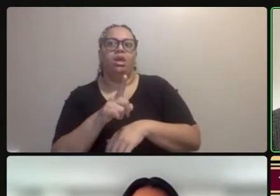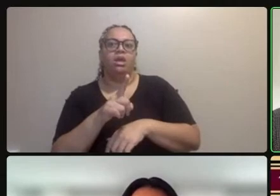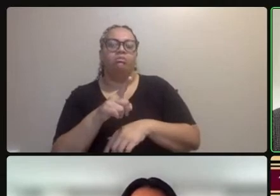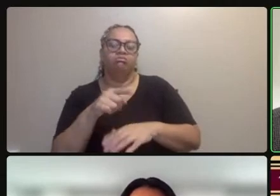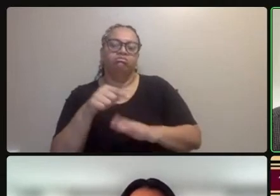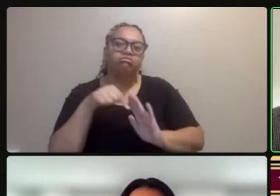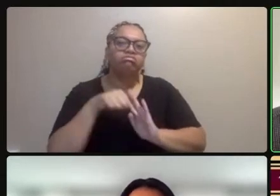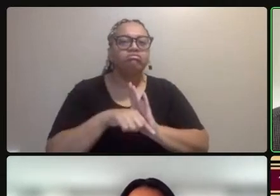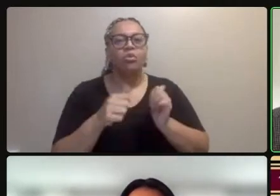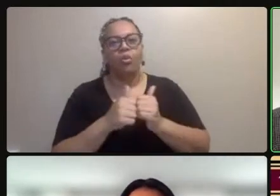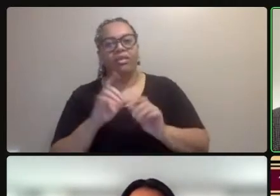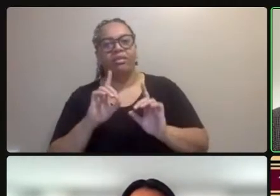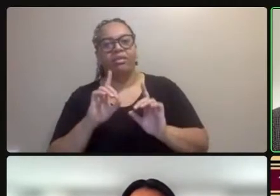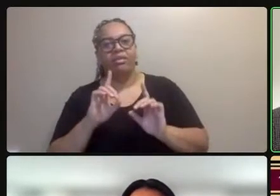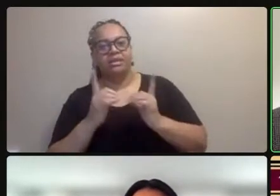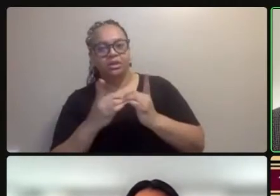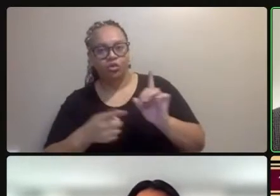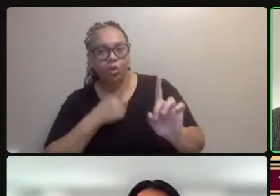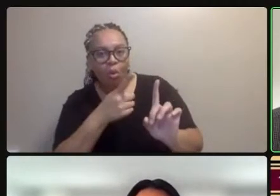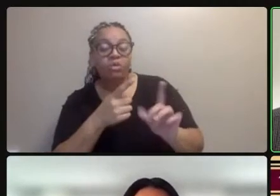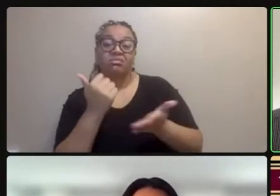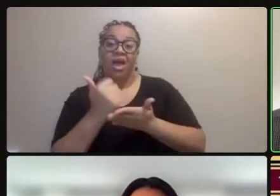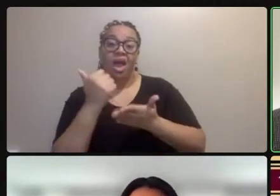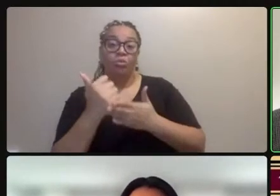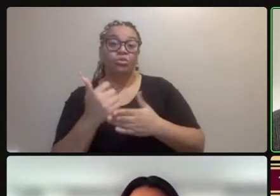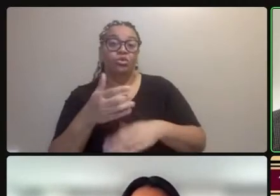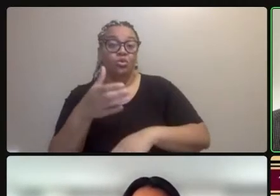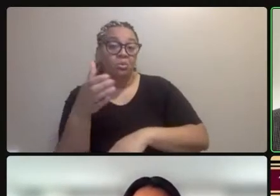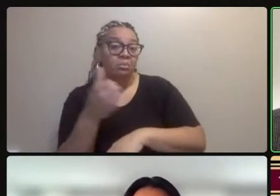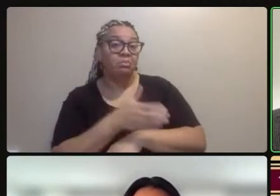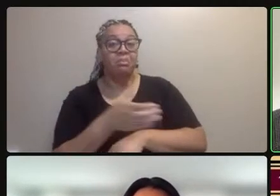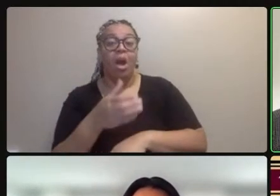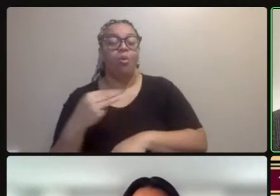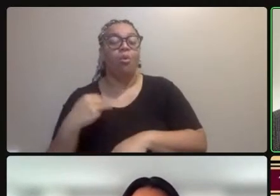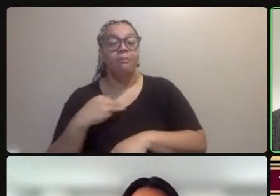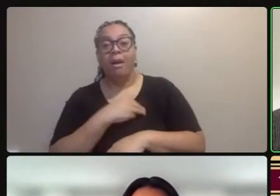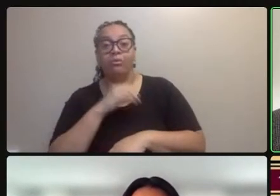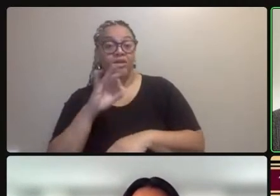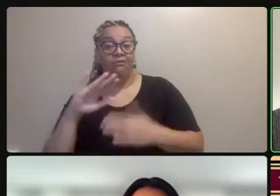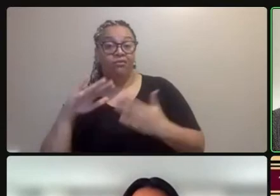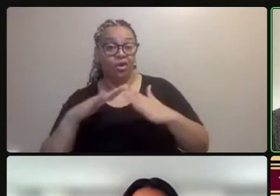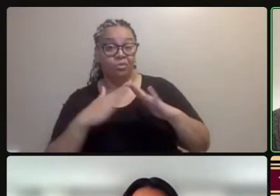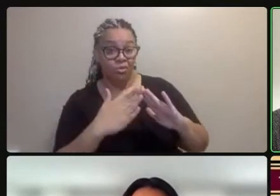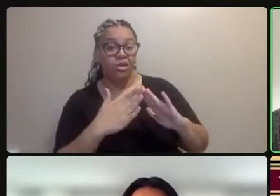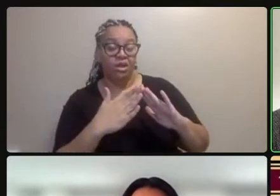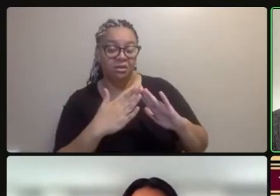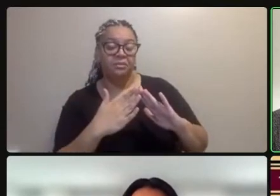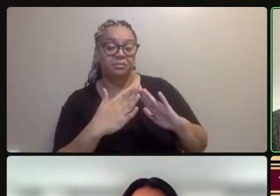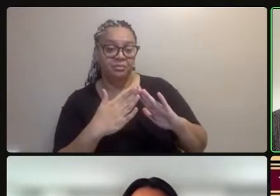PRESENTED AND THEN TO MAKE SURE THAT IT'S BROUGHT INTO